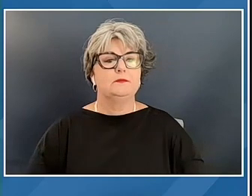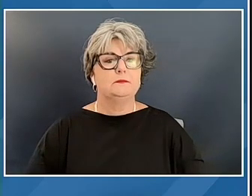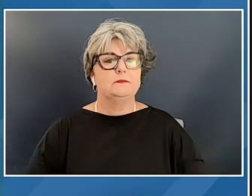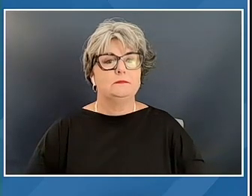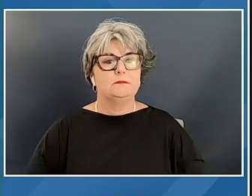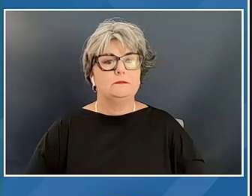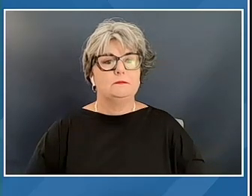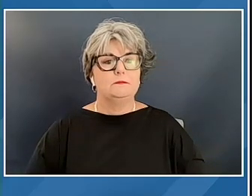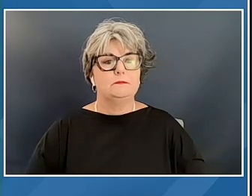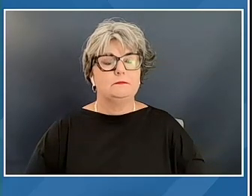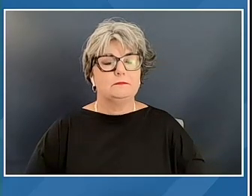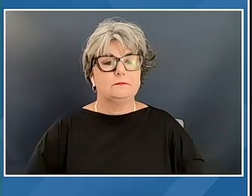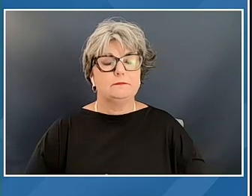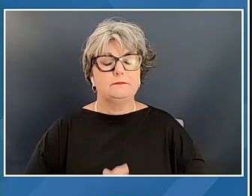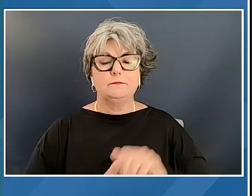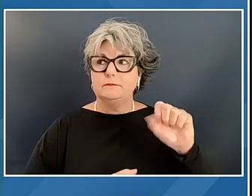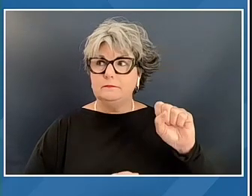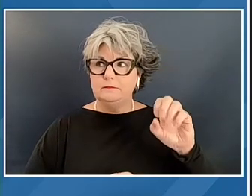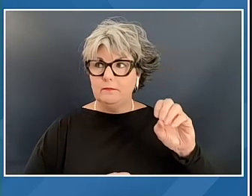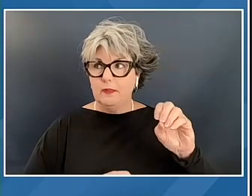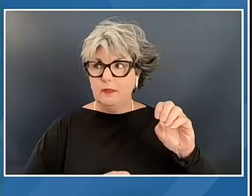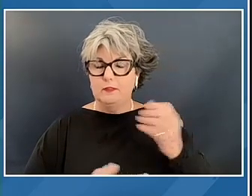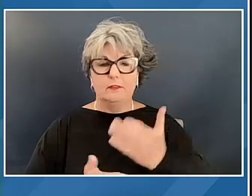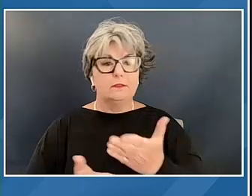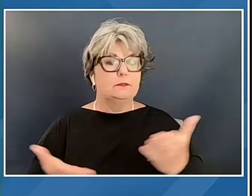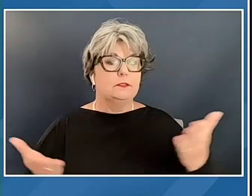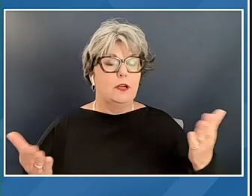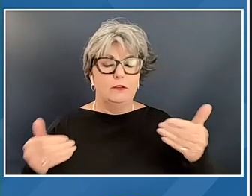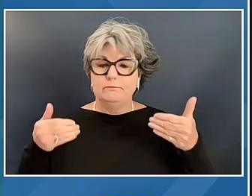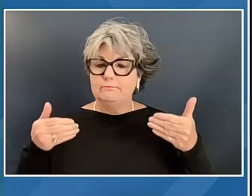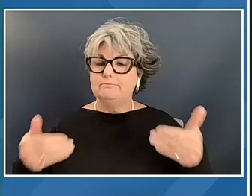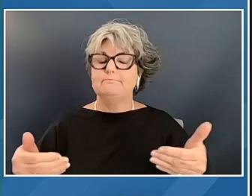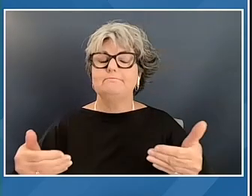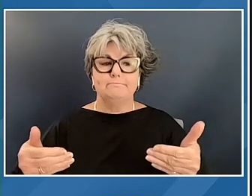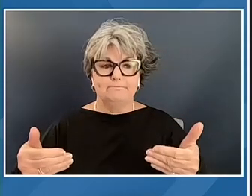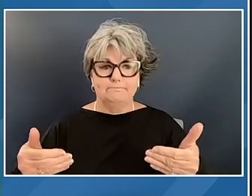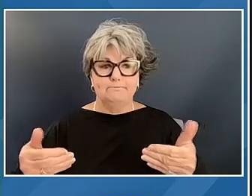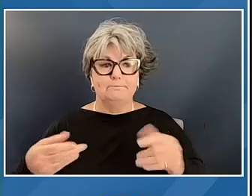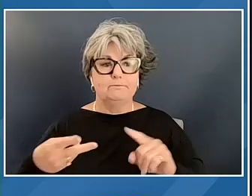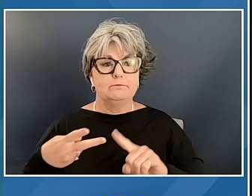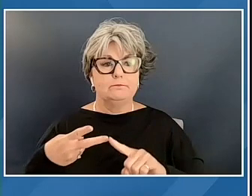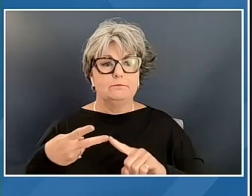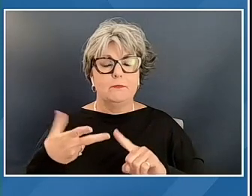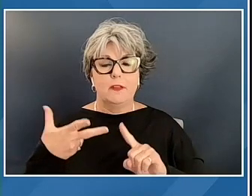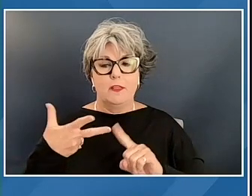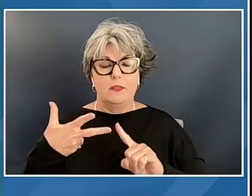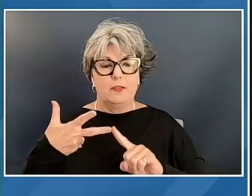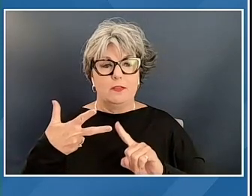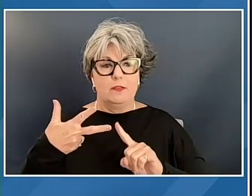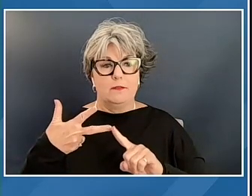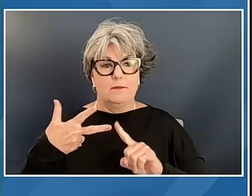So let's move on to the third group that